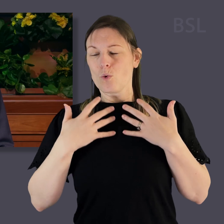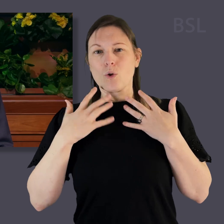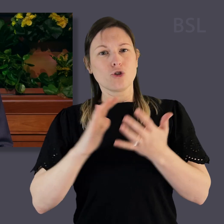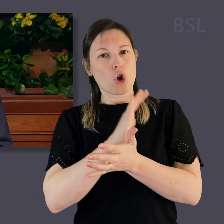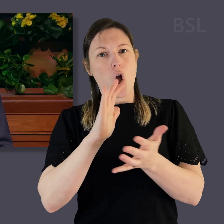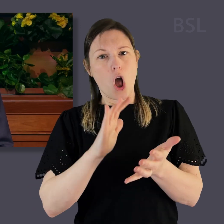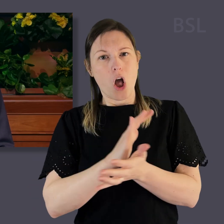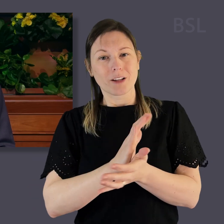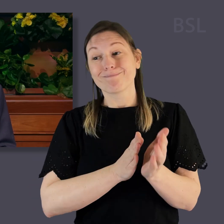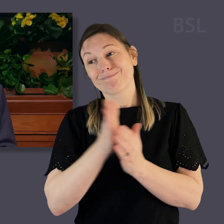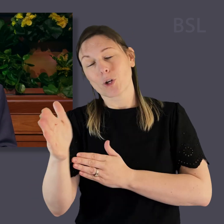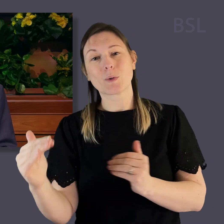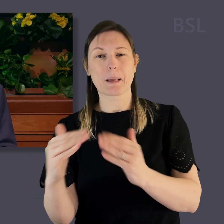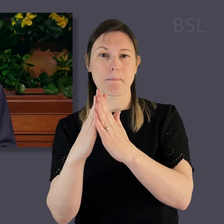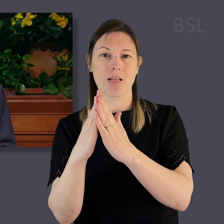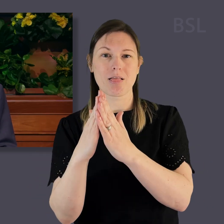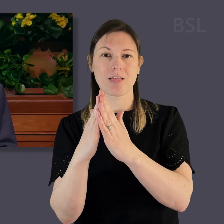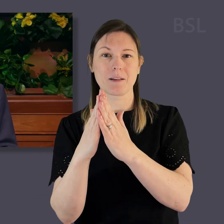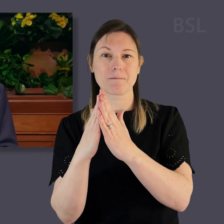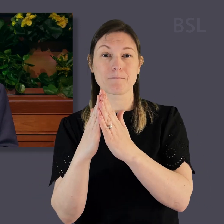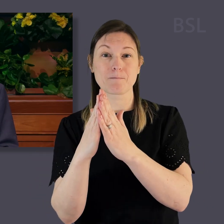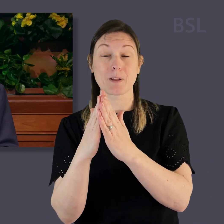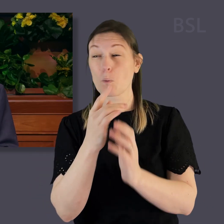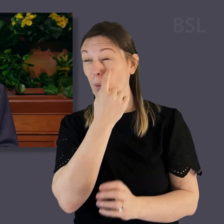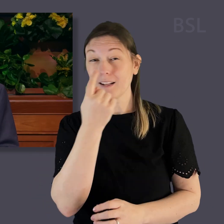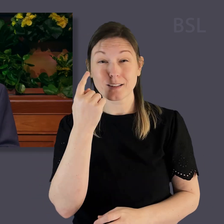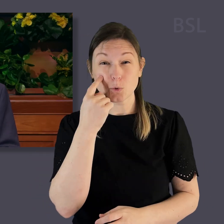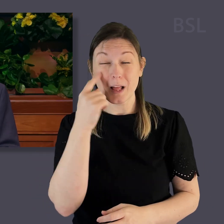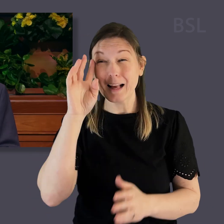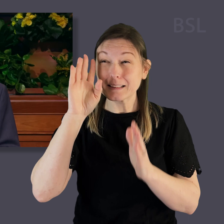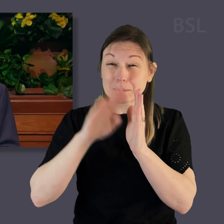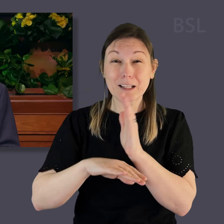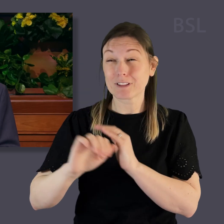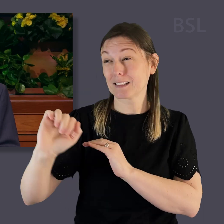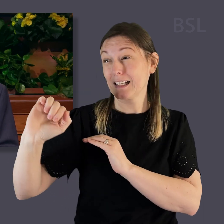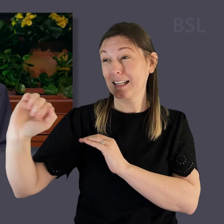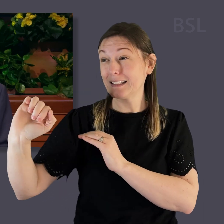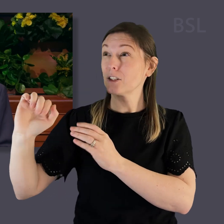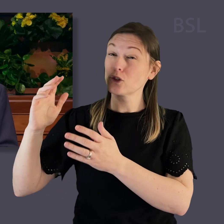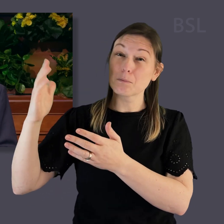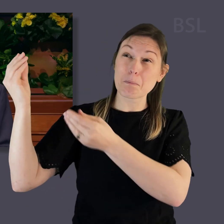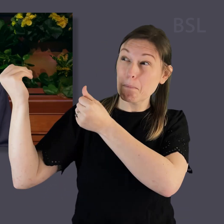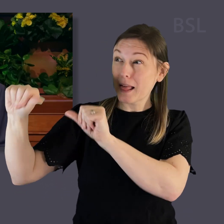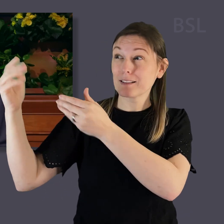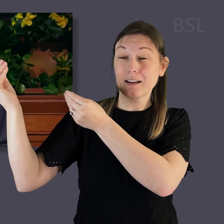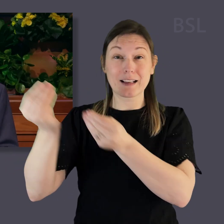as you enter the holy temples of the Lord, and I witness that you will experience the joy He in turn has for you,